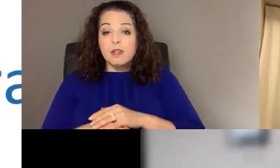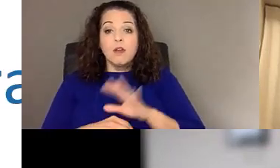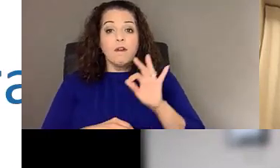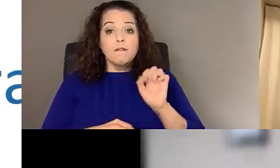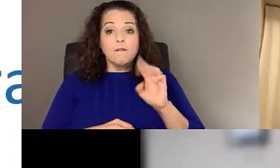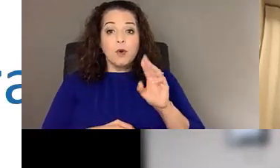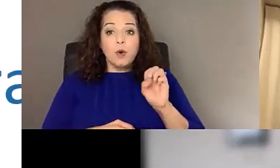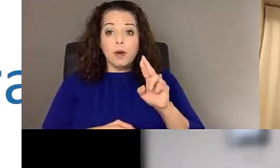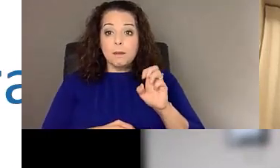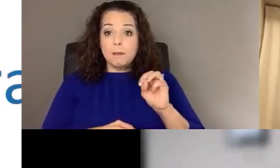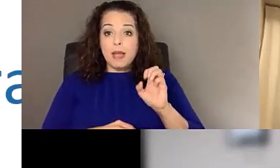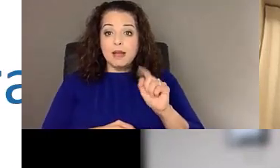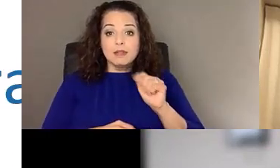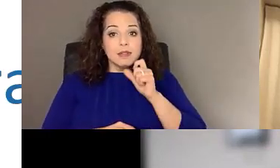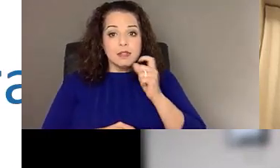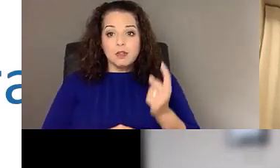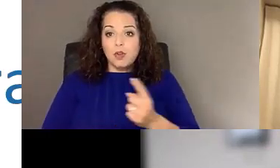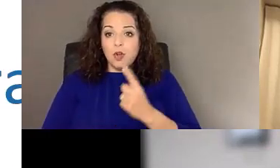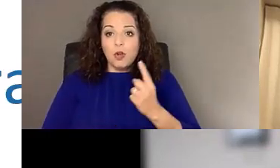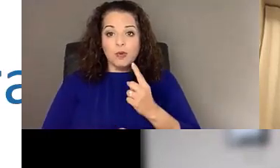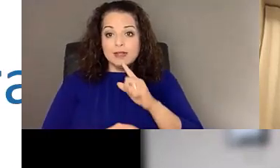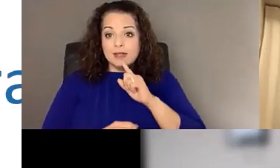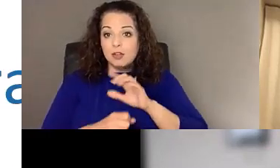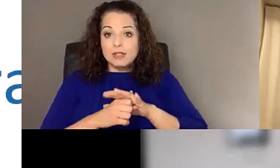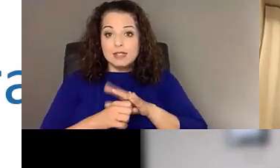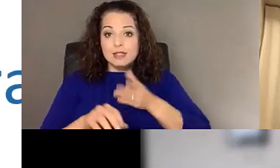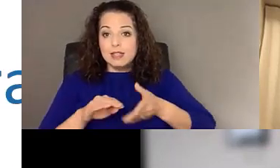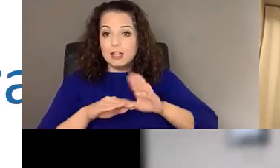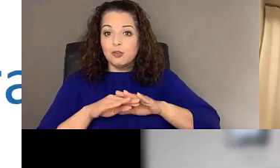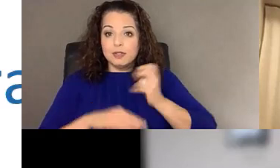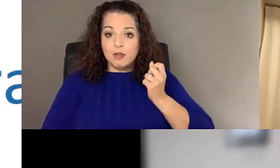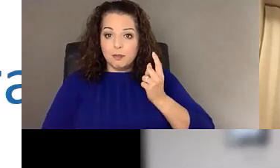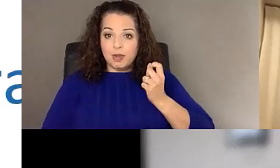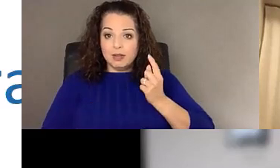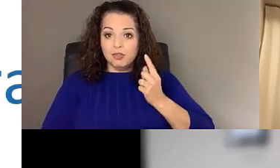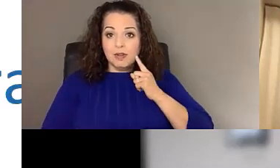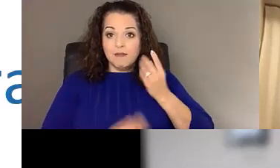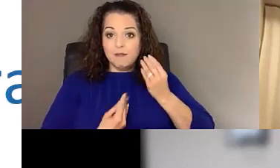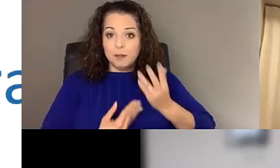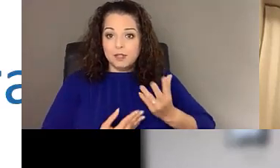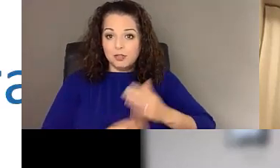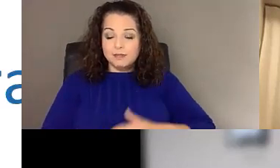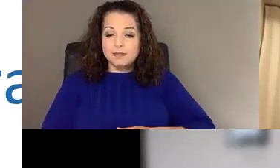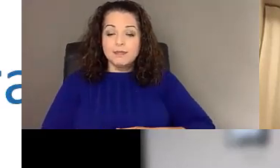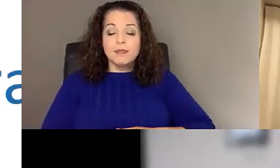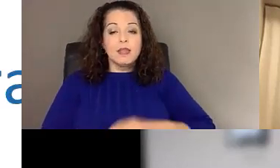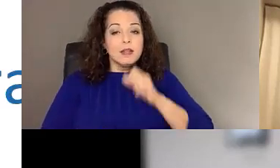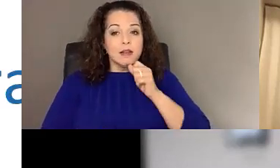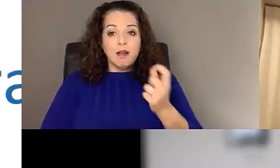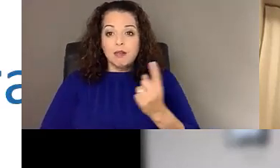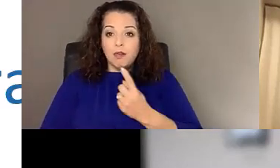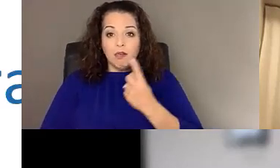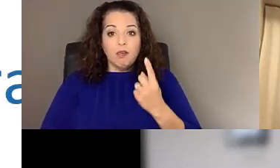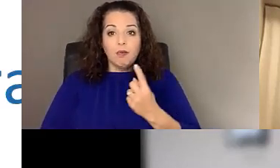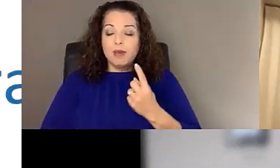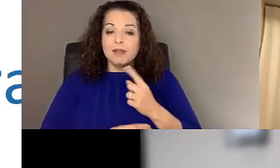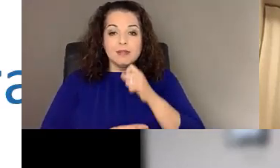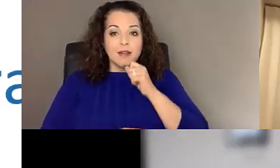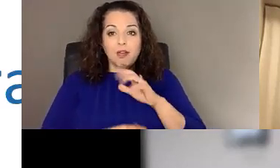guarantee increased comprehension of information. Not all lay summaries are equally comprehensible